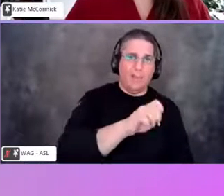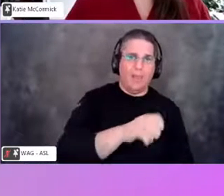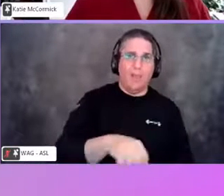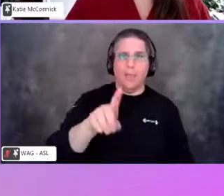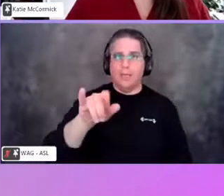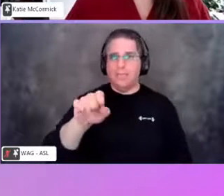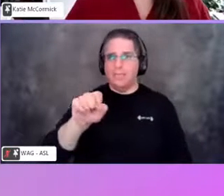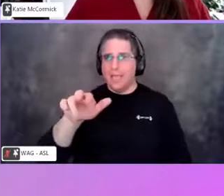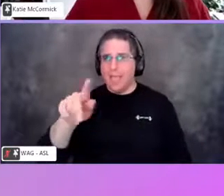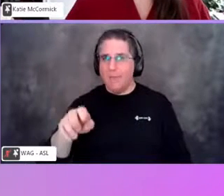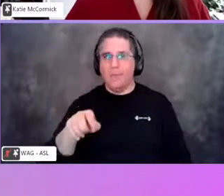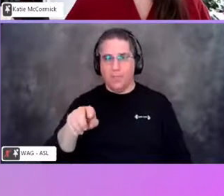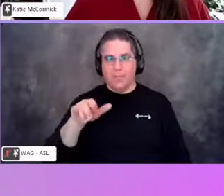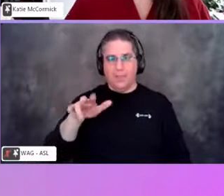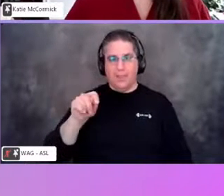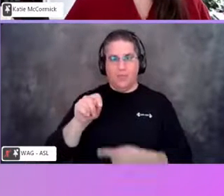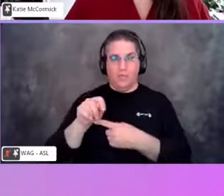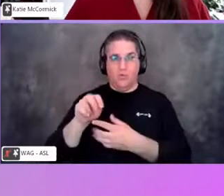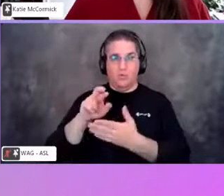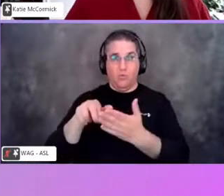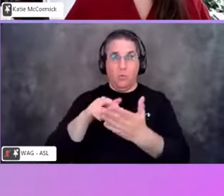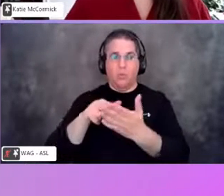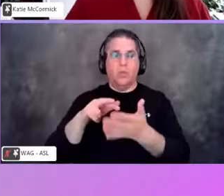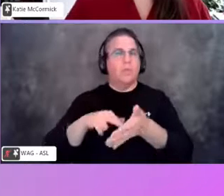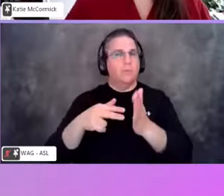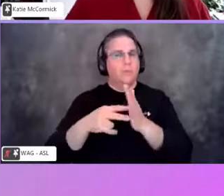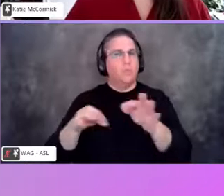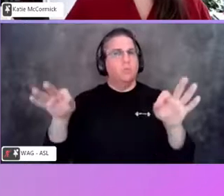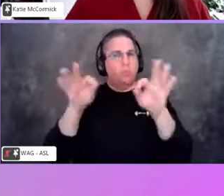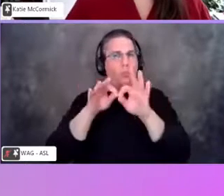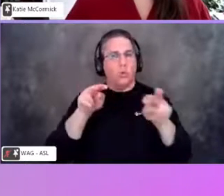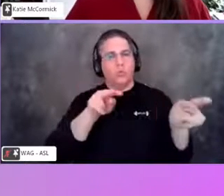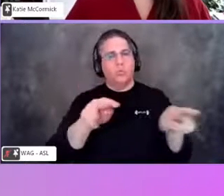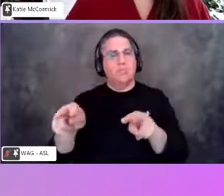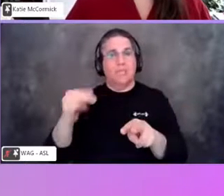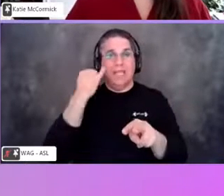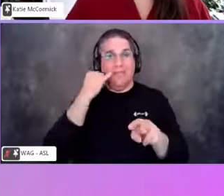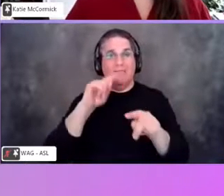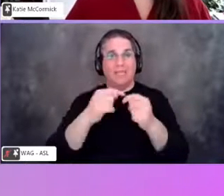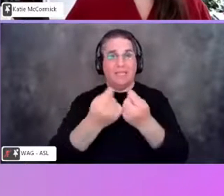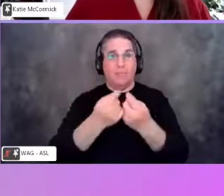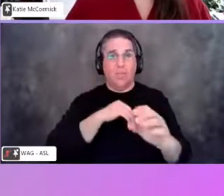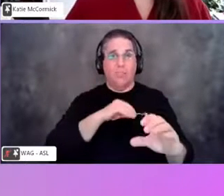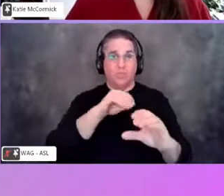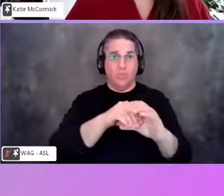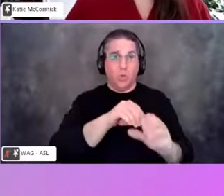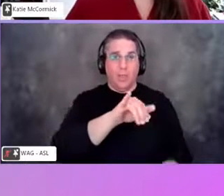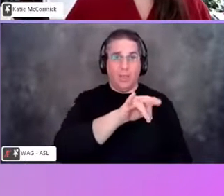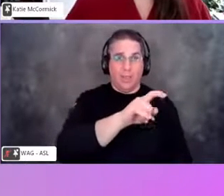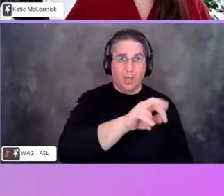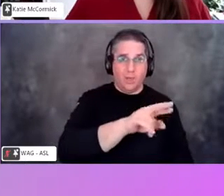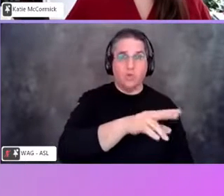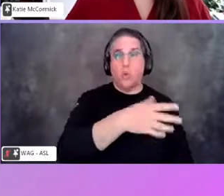the label is written in. Because there's so many many different ways we can enable, and disable lent rules that